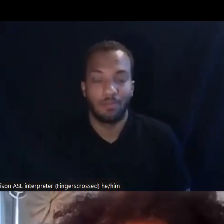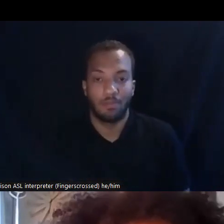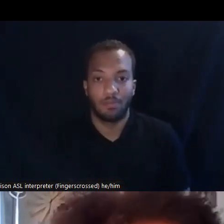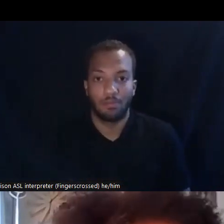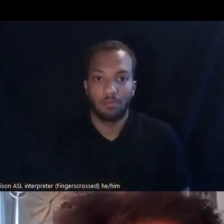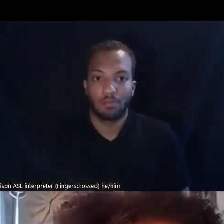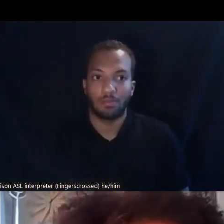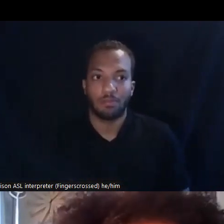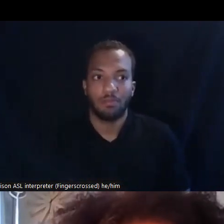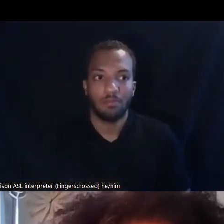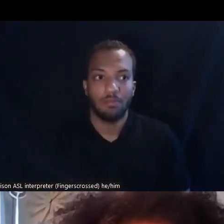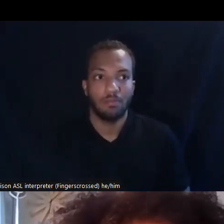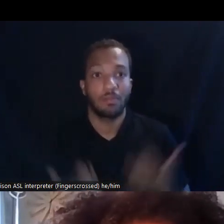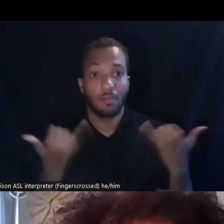Looking like everyone's good on that front.